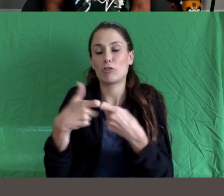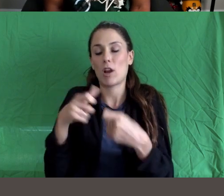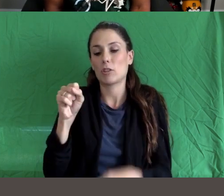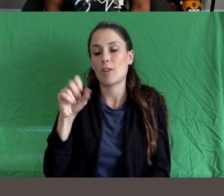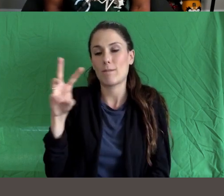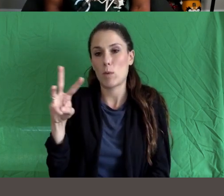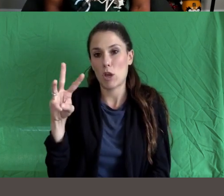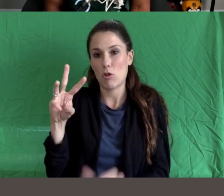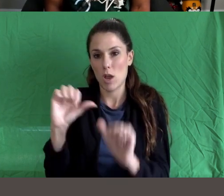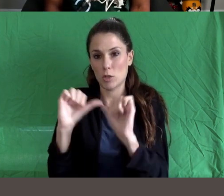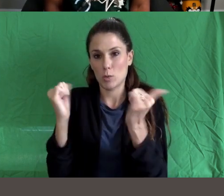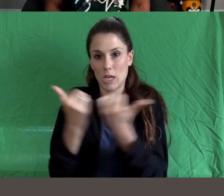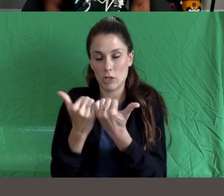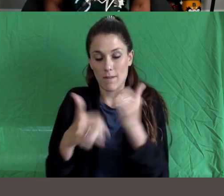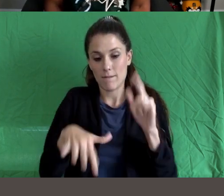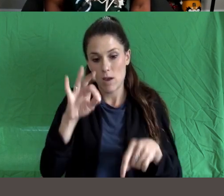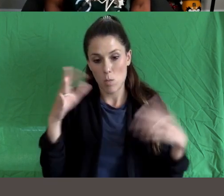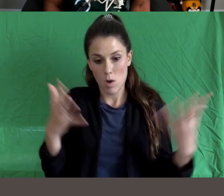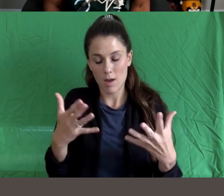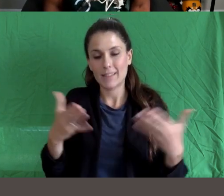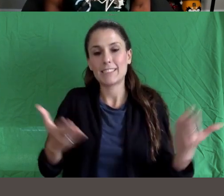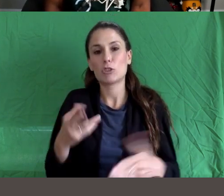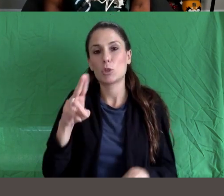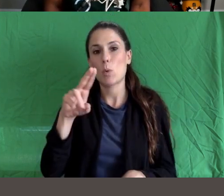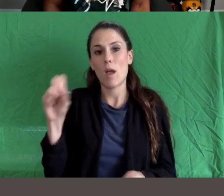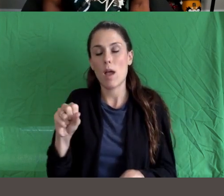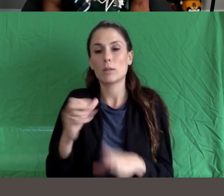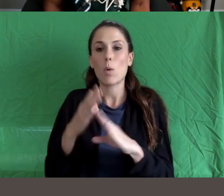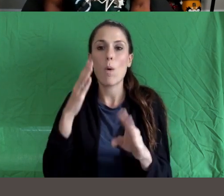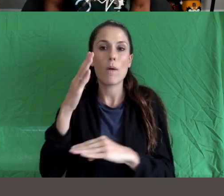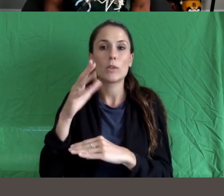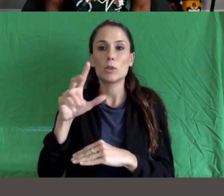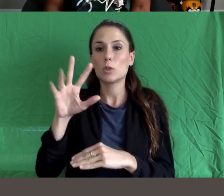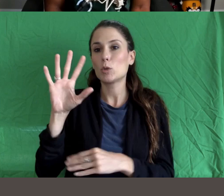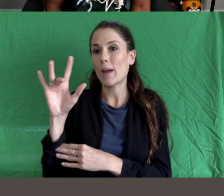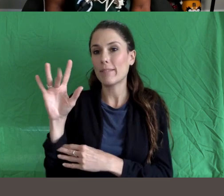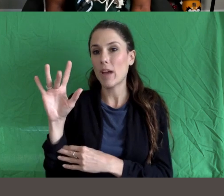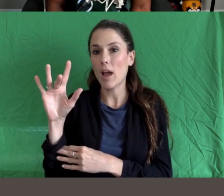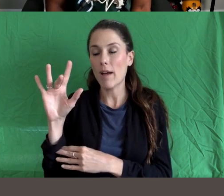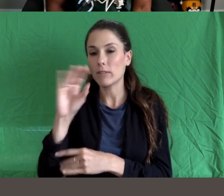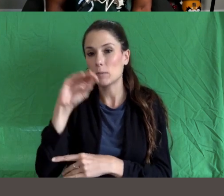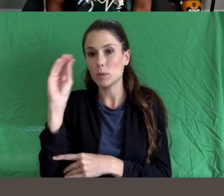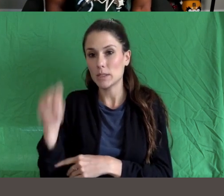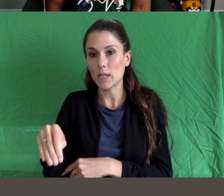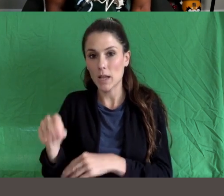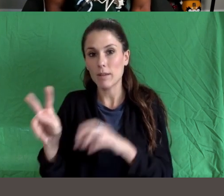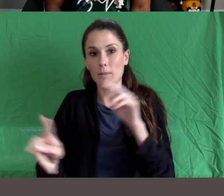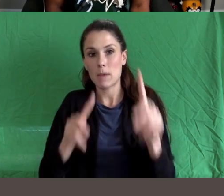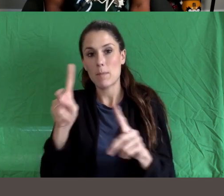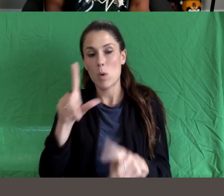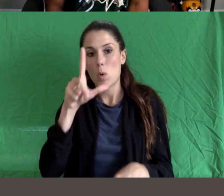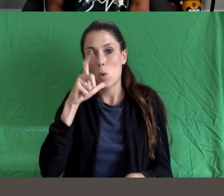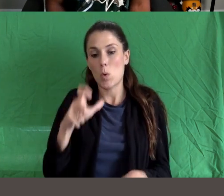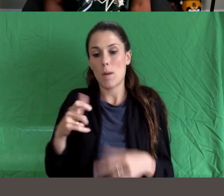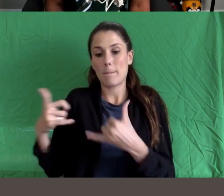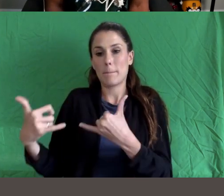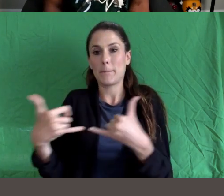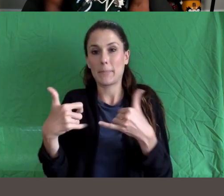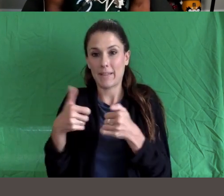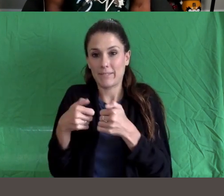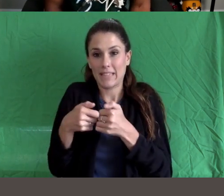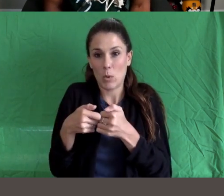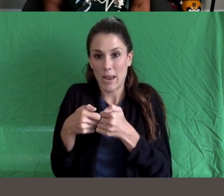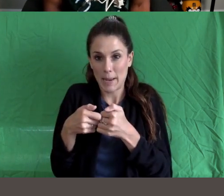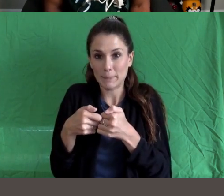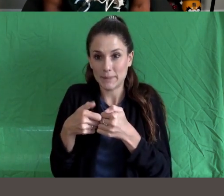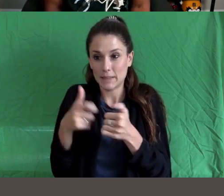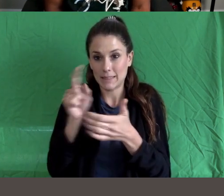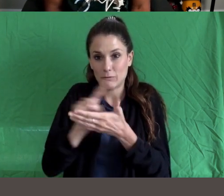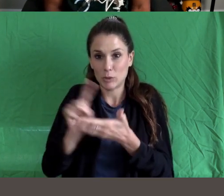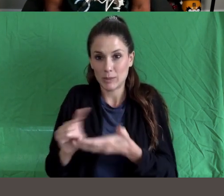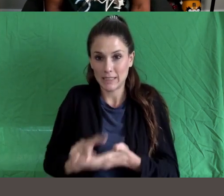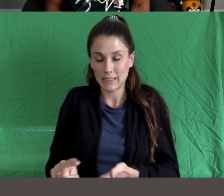Association found that in the U.S., over 25% of people that play video games on a weekly basis